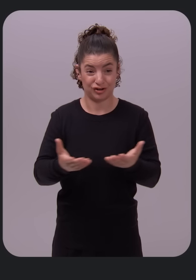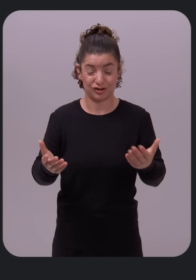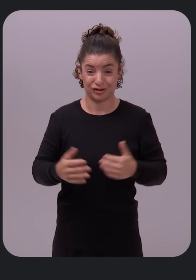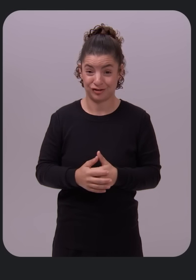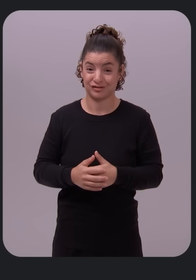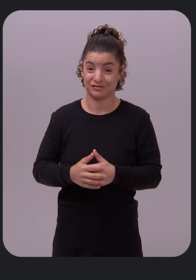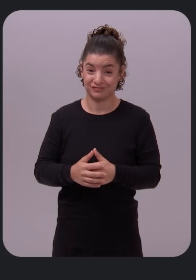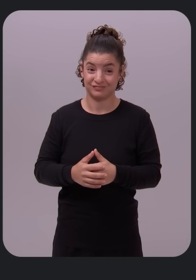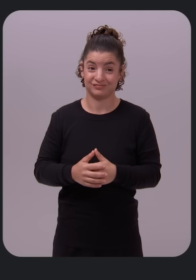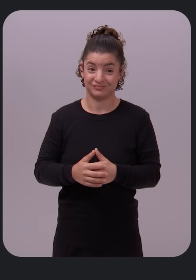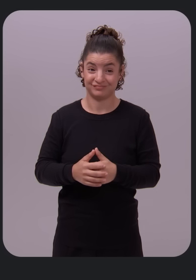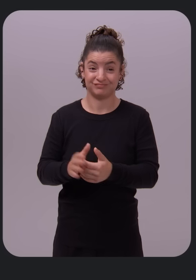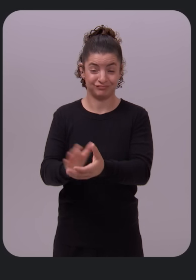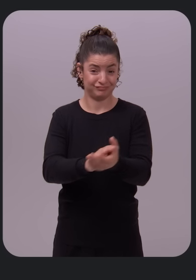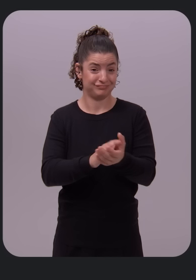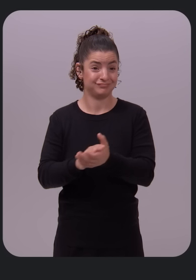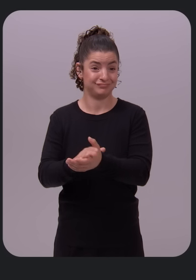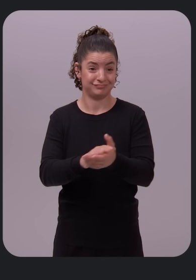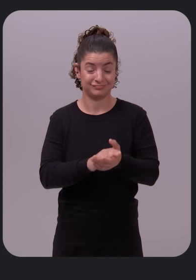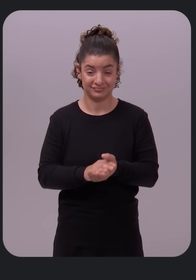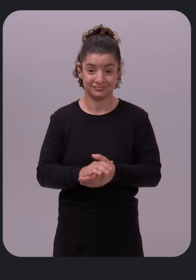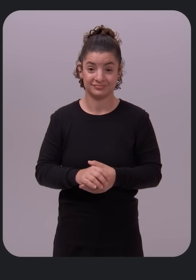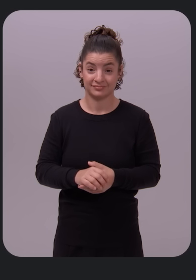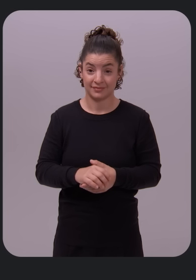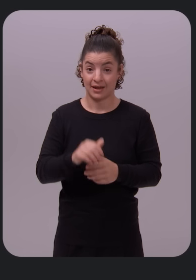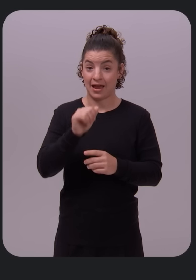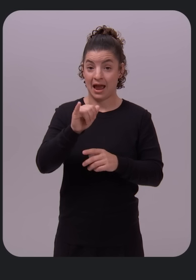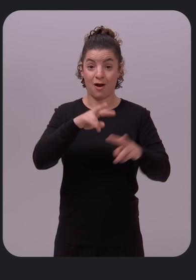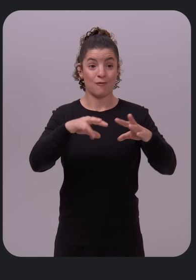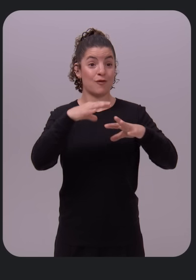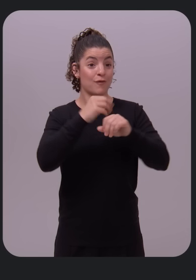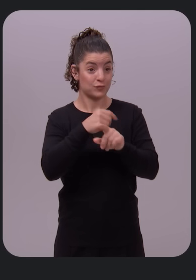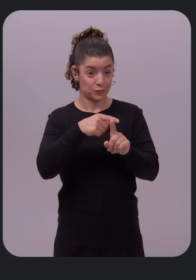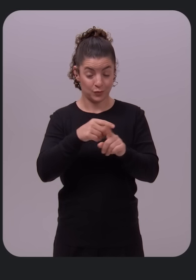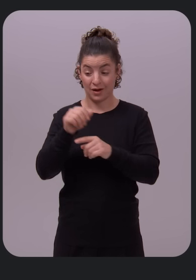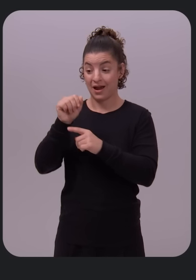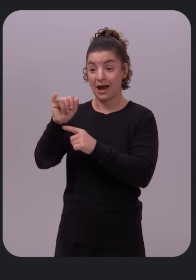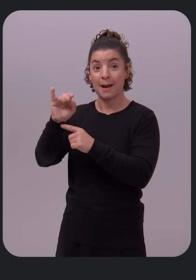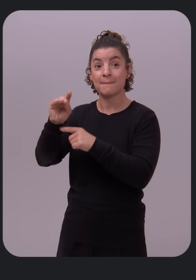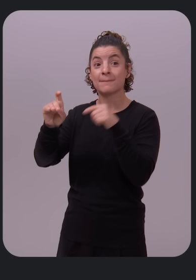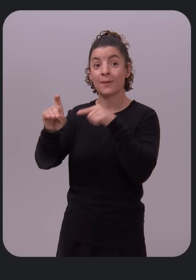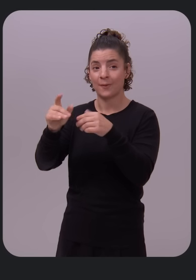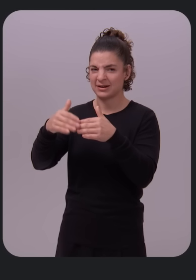And along with AI Overviews, AI Mode is the next big step for Search.